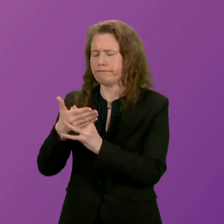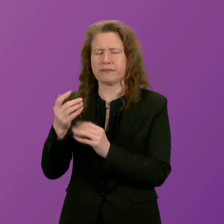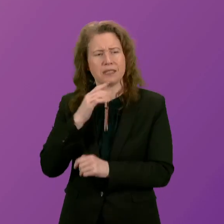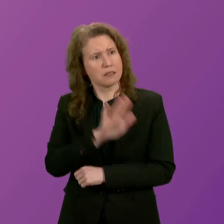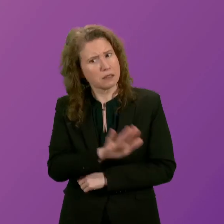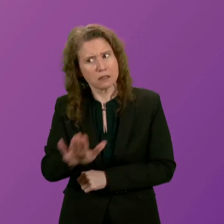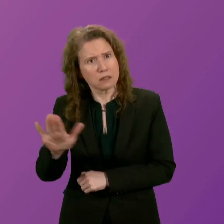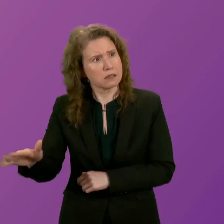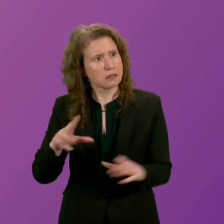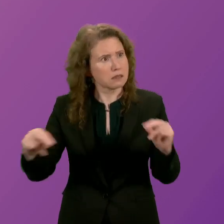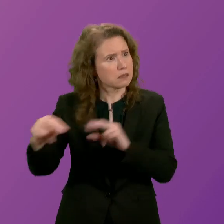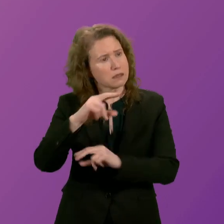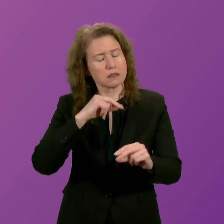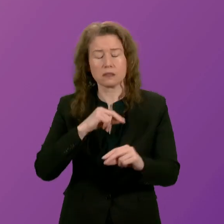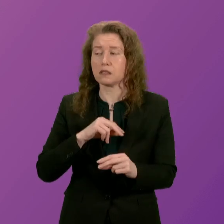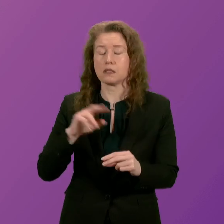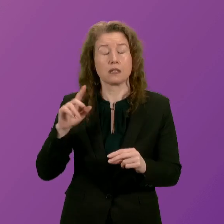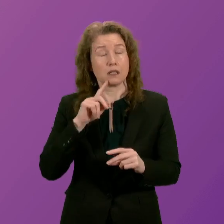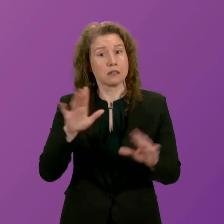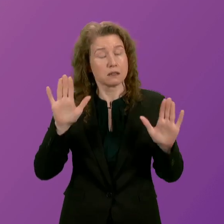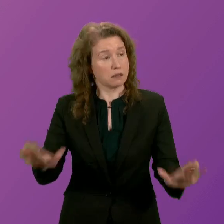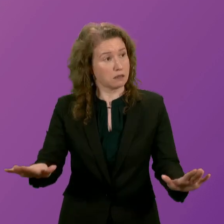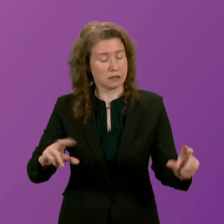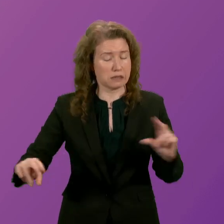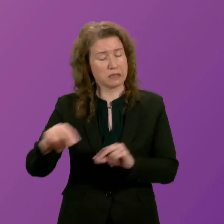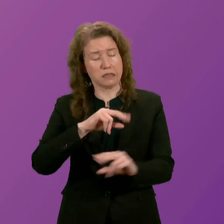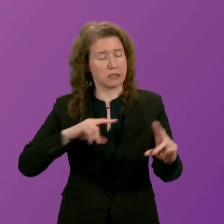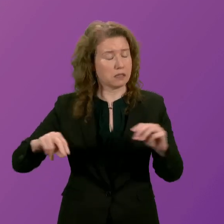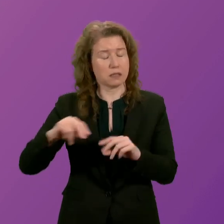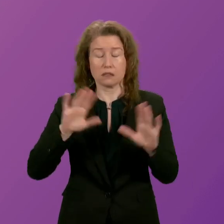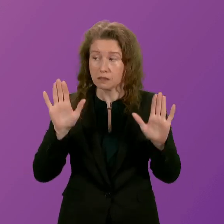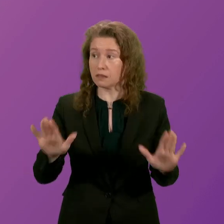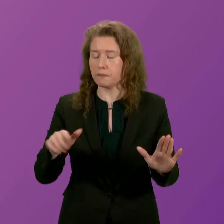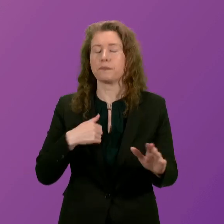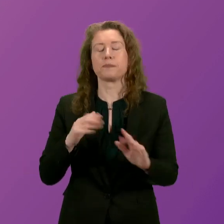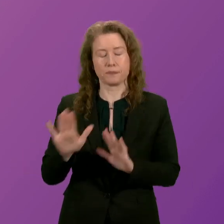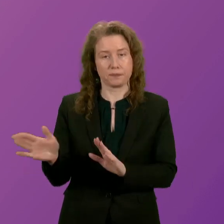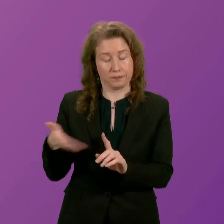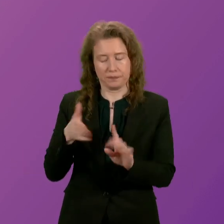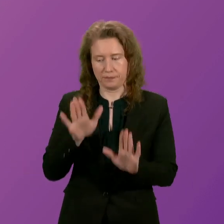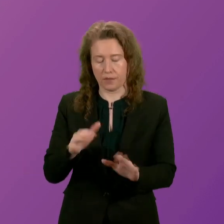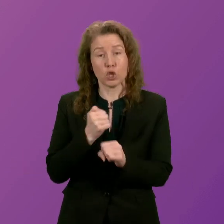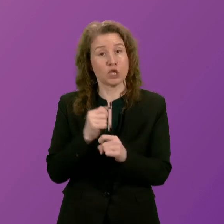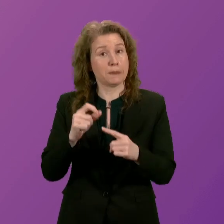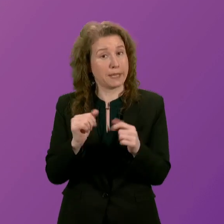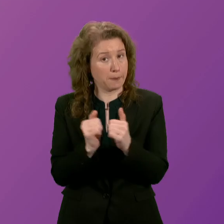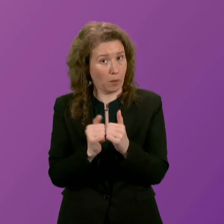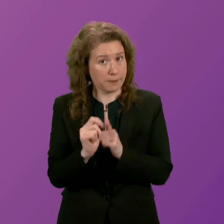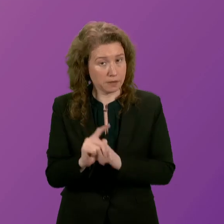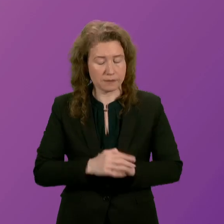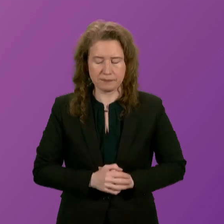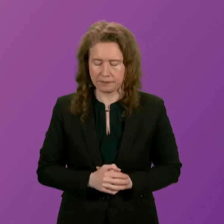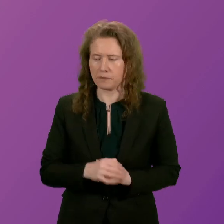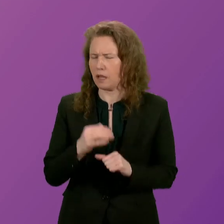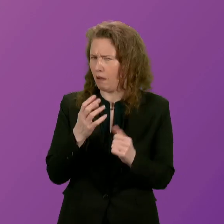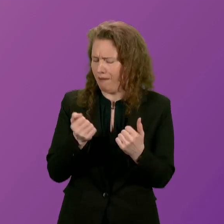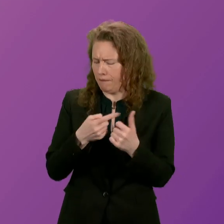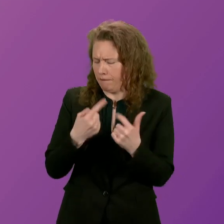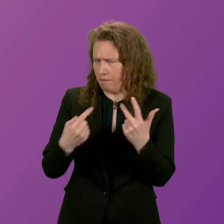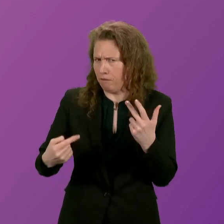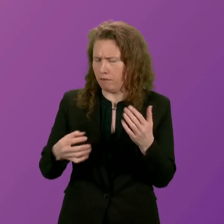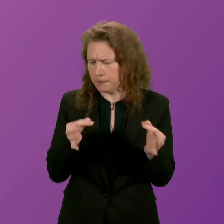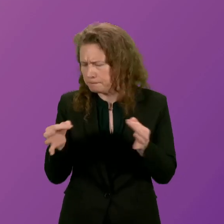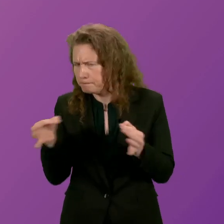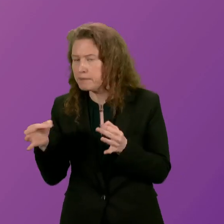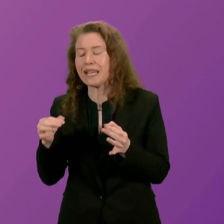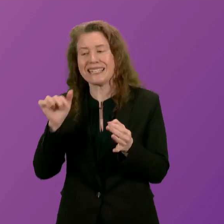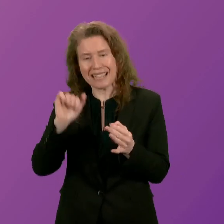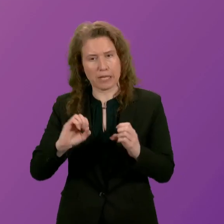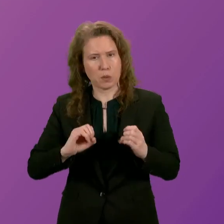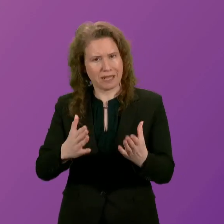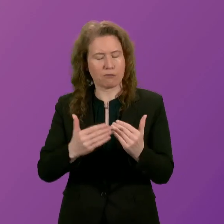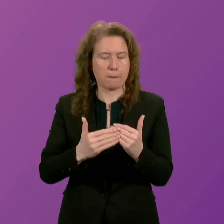On GP appointments, the Government is taking a number of measures. We are delivering 100,000